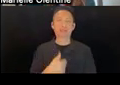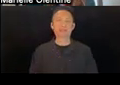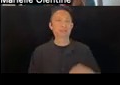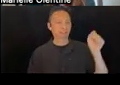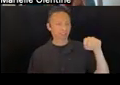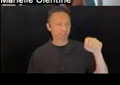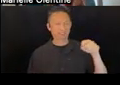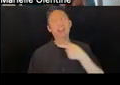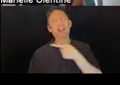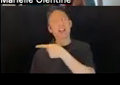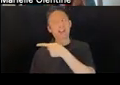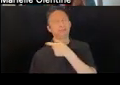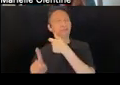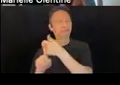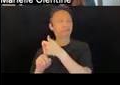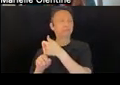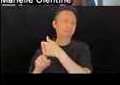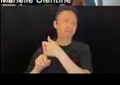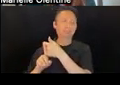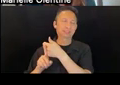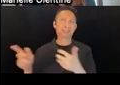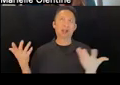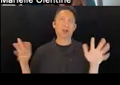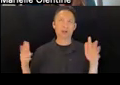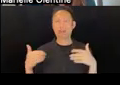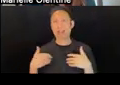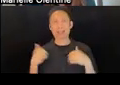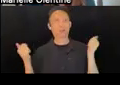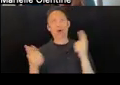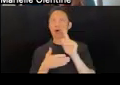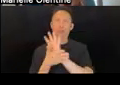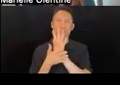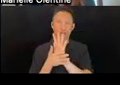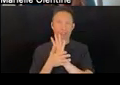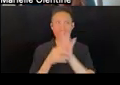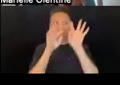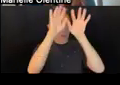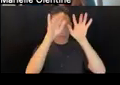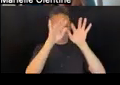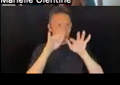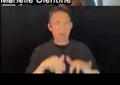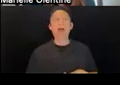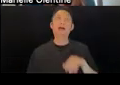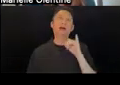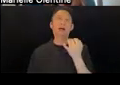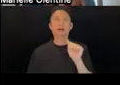gives you a lot of information about who has responsibility over the type of film it is. If you can't find a website for the film, try a